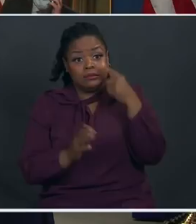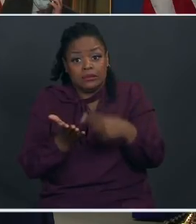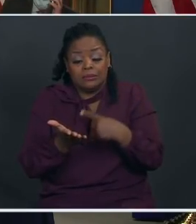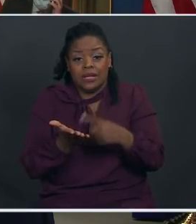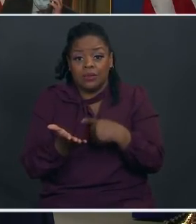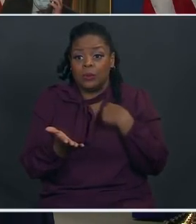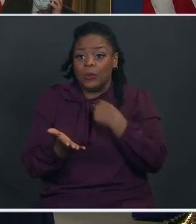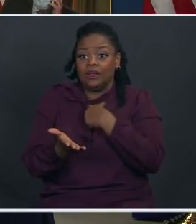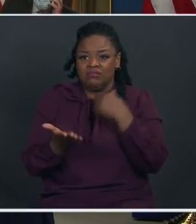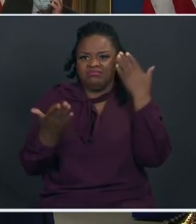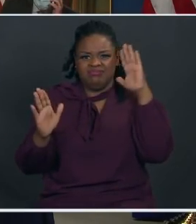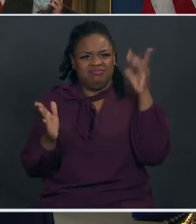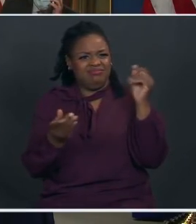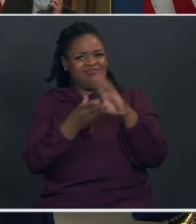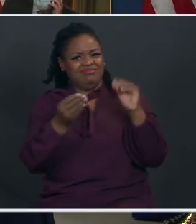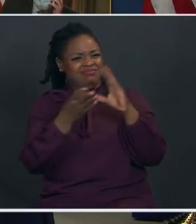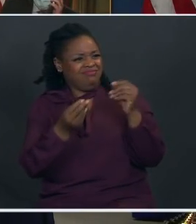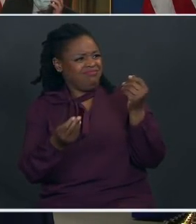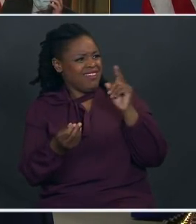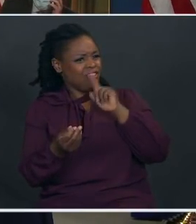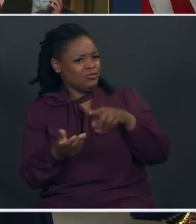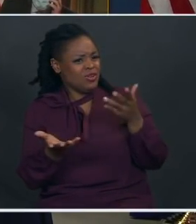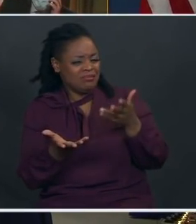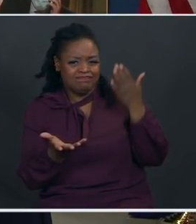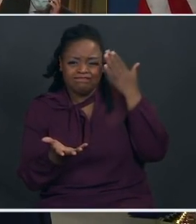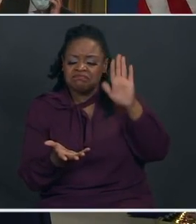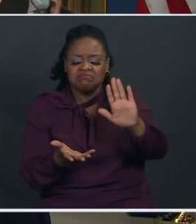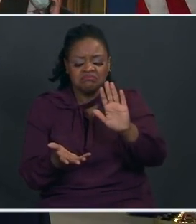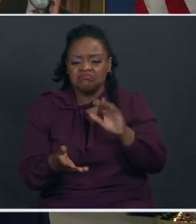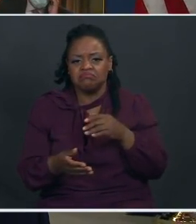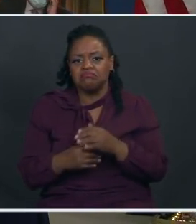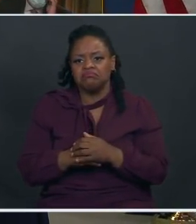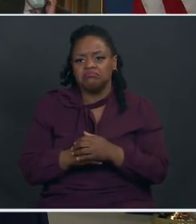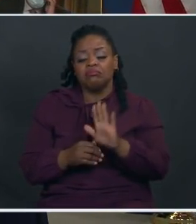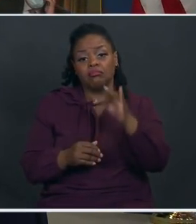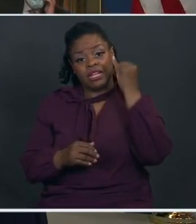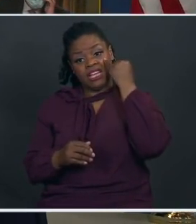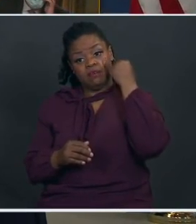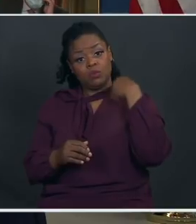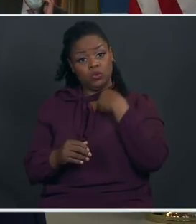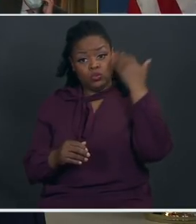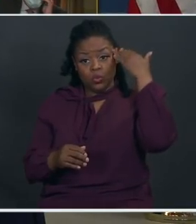When we don't, we will tell you. We will update you on our progress